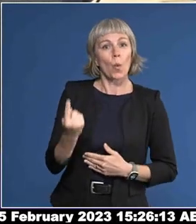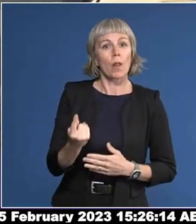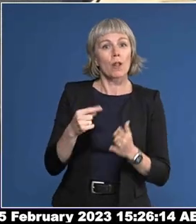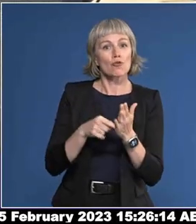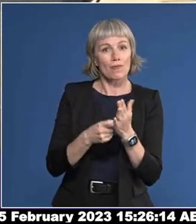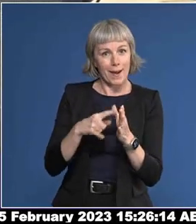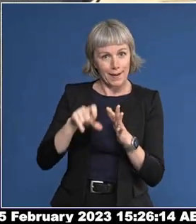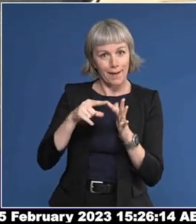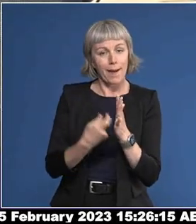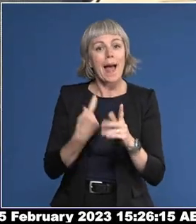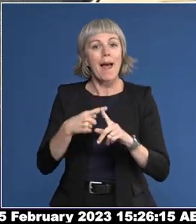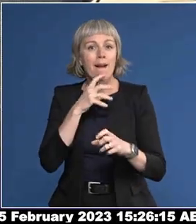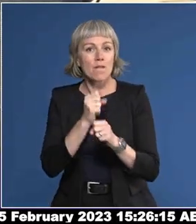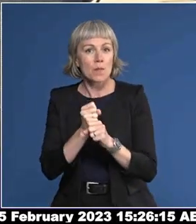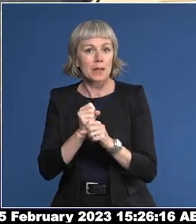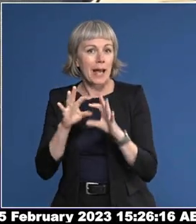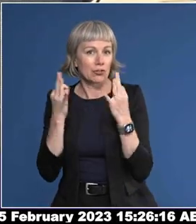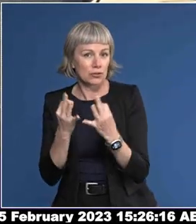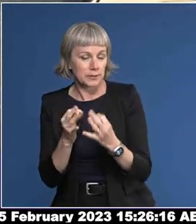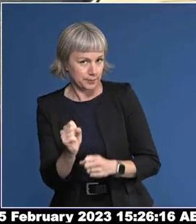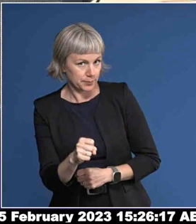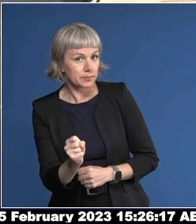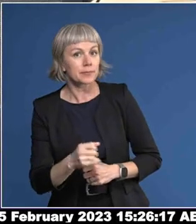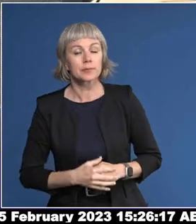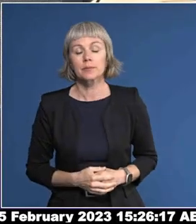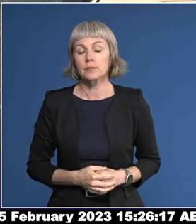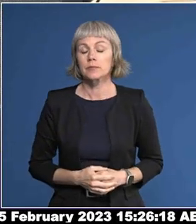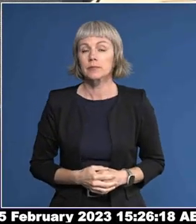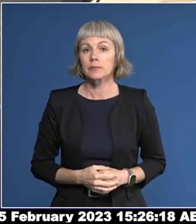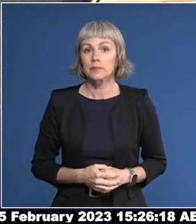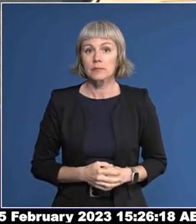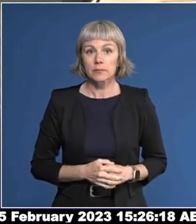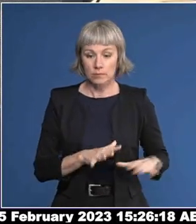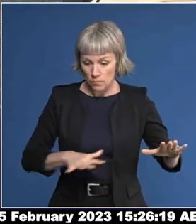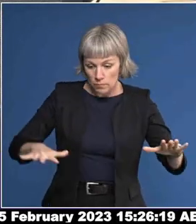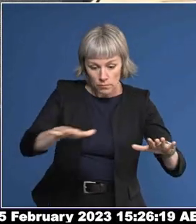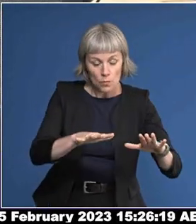And among those members, you do have members who are on digital platforms?